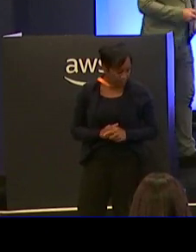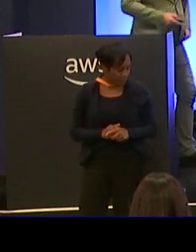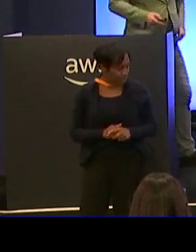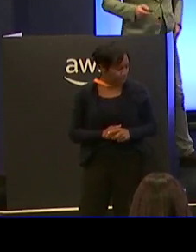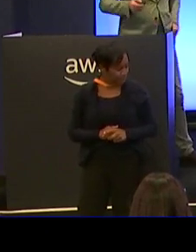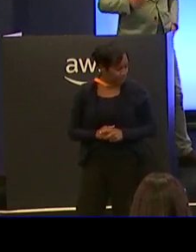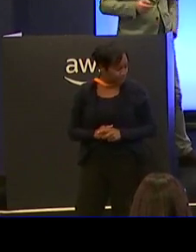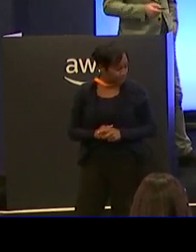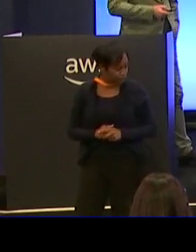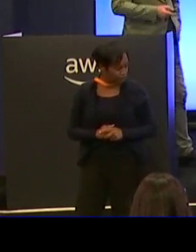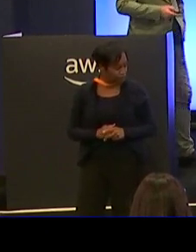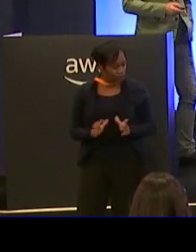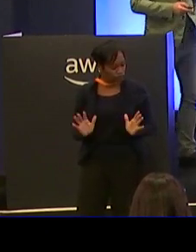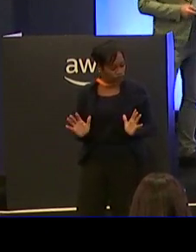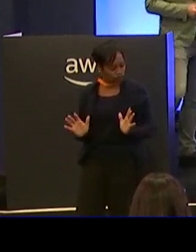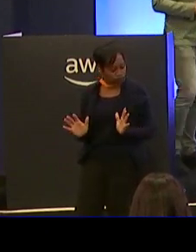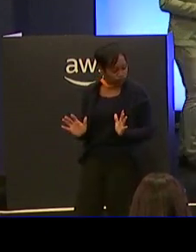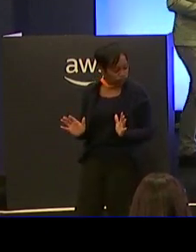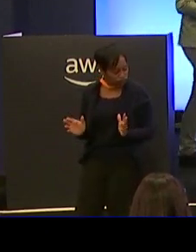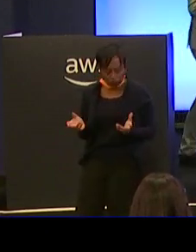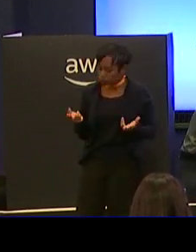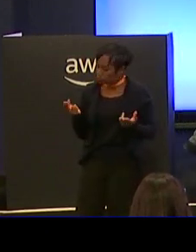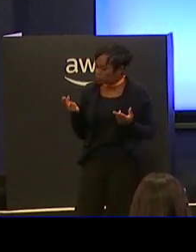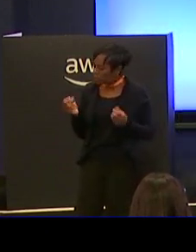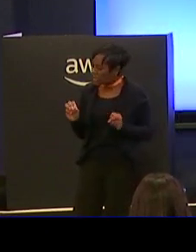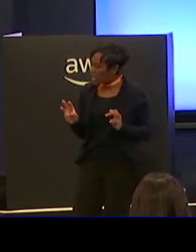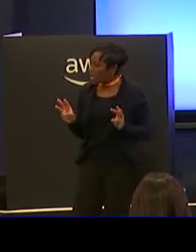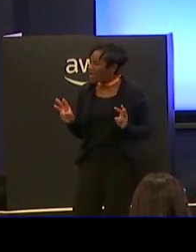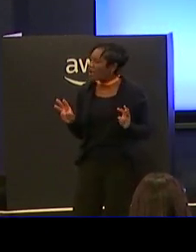So, how can this help you?